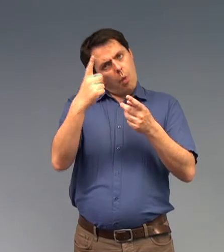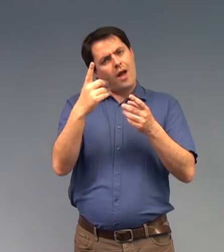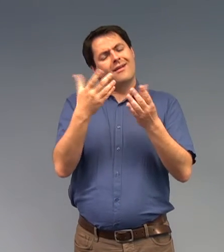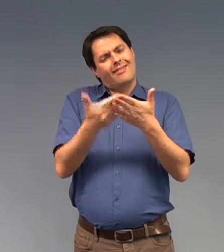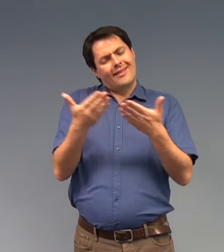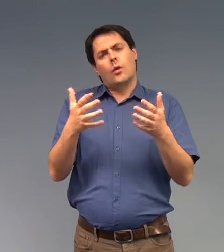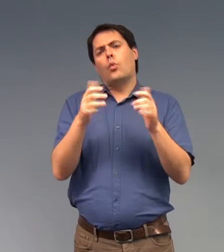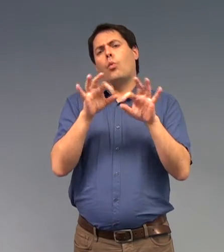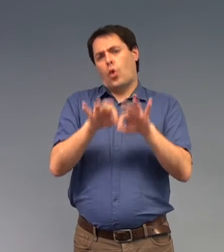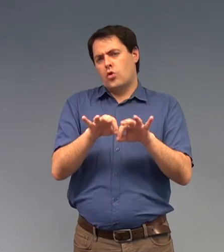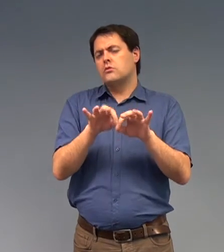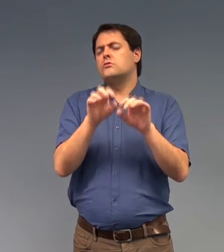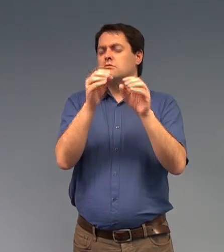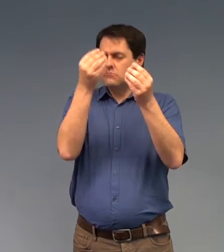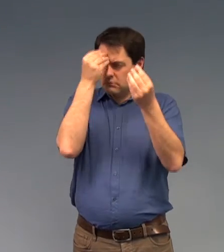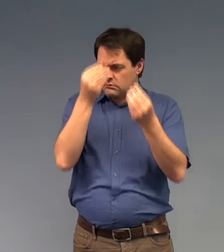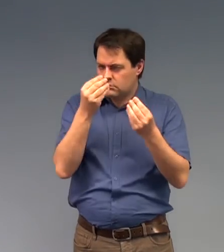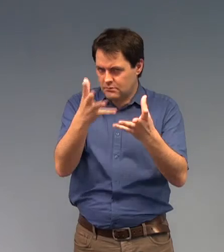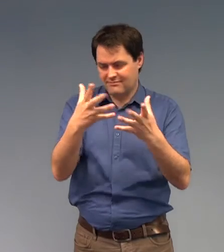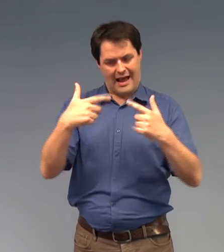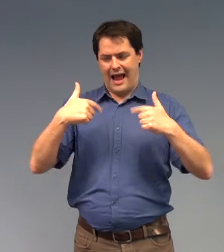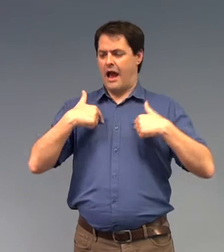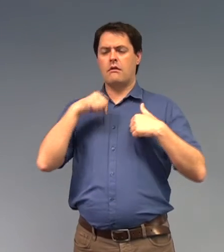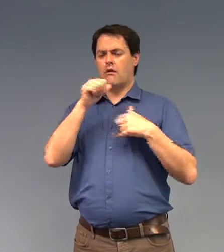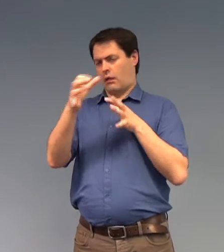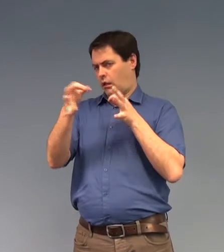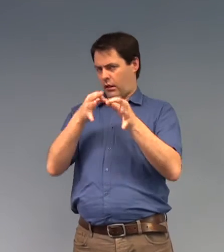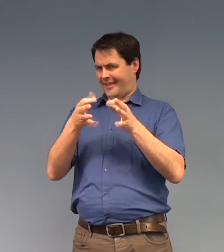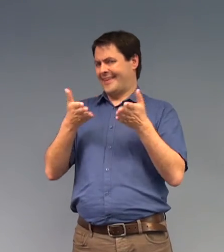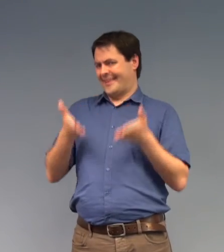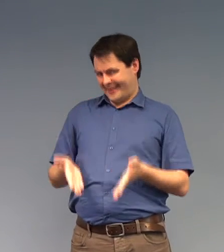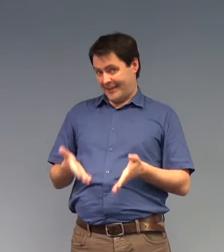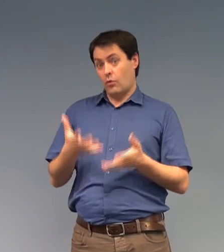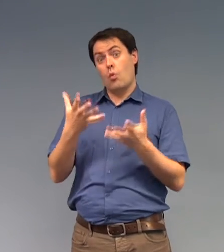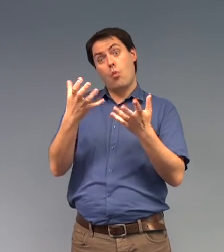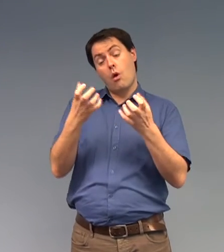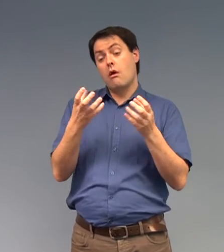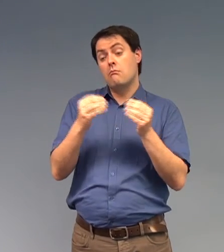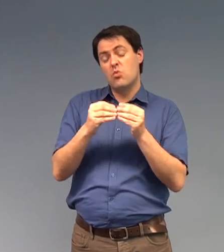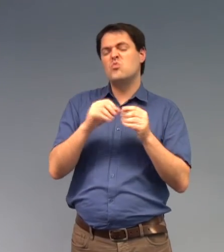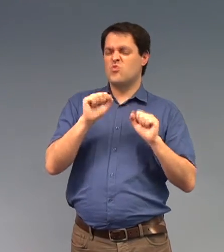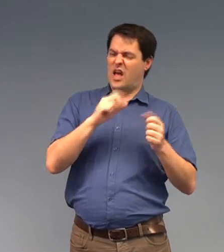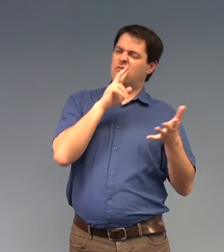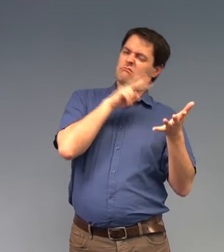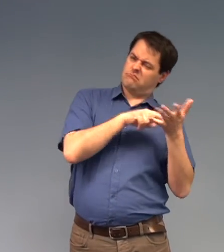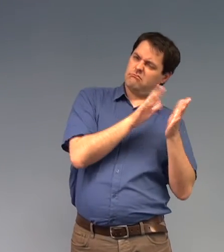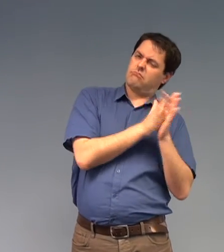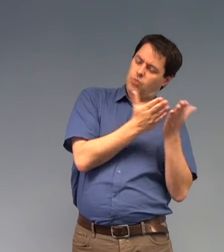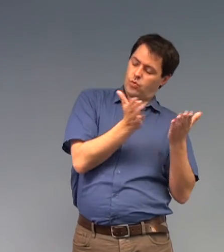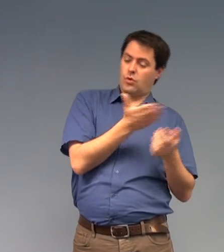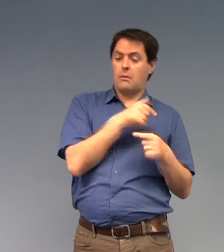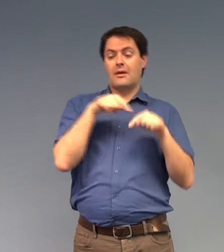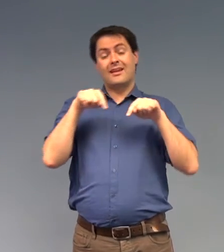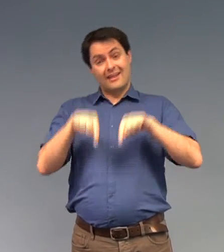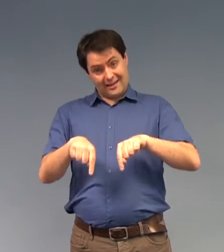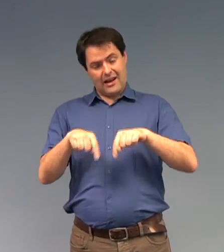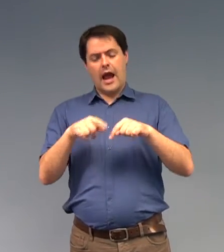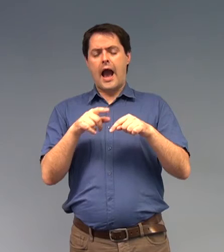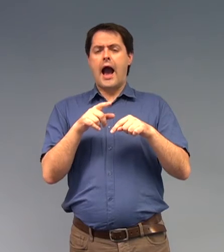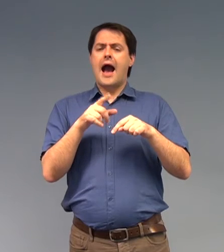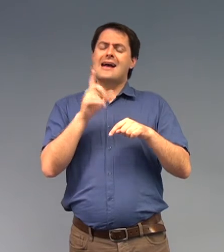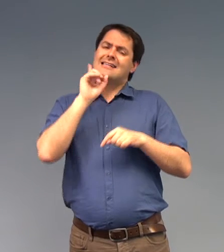but the Deaf interpreters seemed to follow a different process.